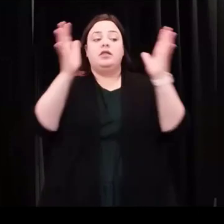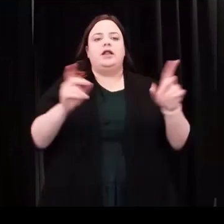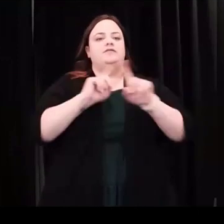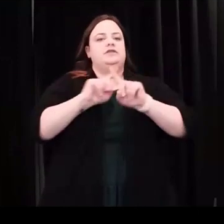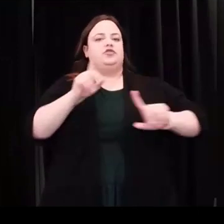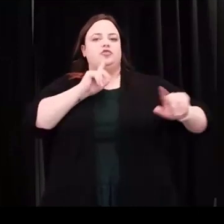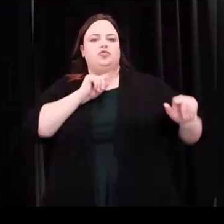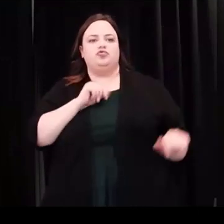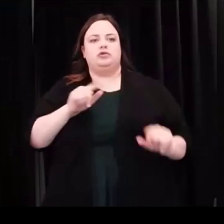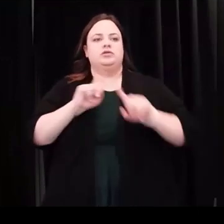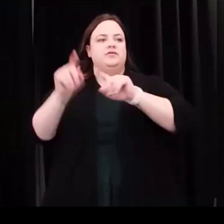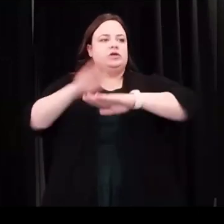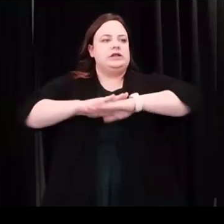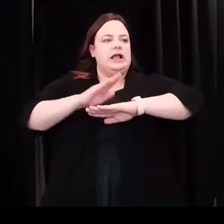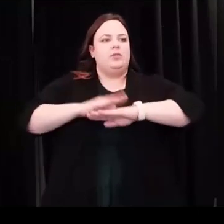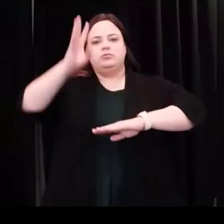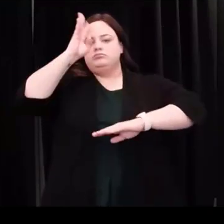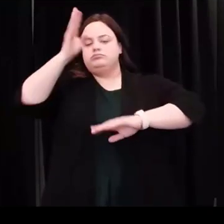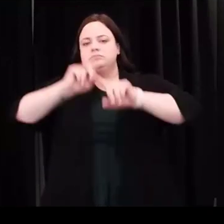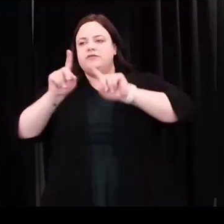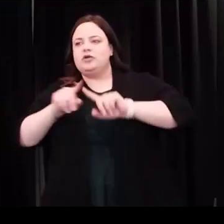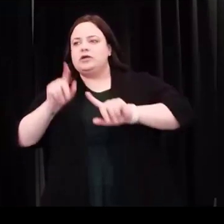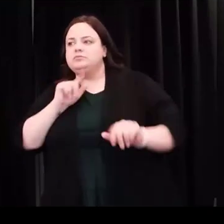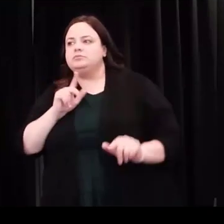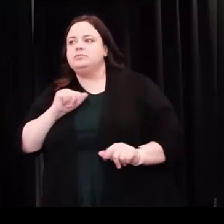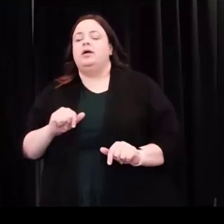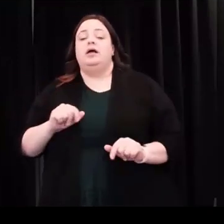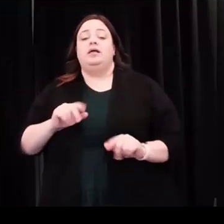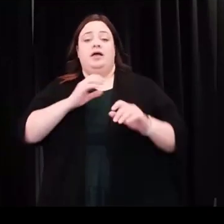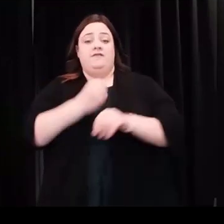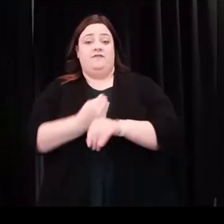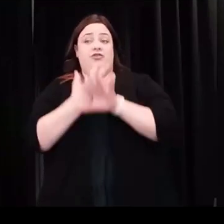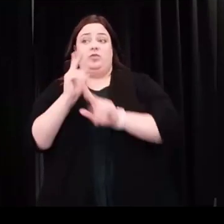different tables came up with different solutions and the virtual people. Awesome. All right,